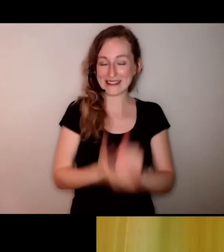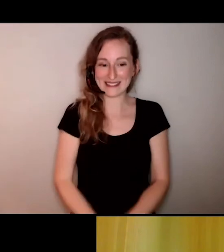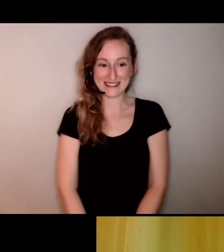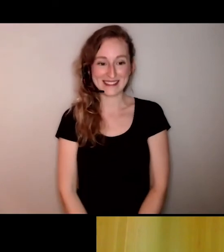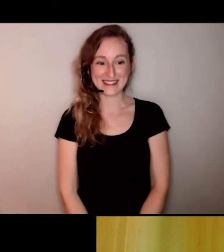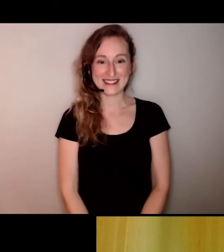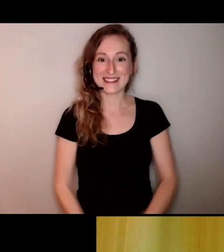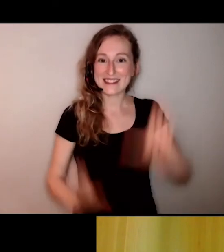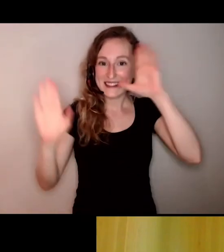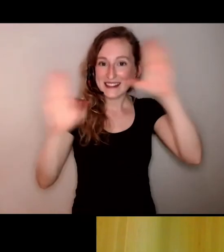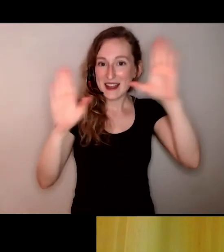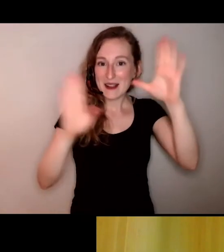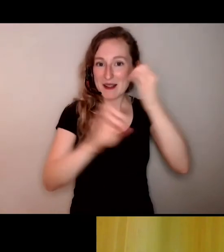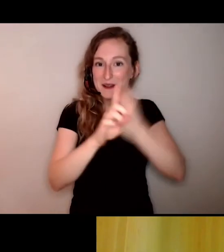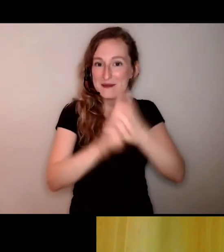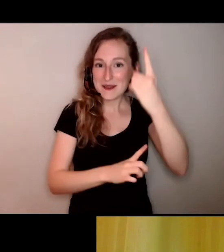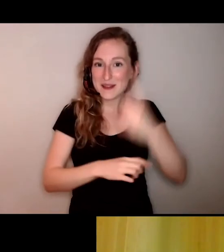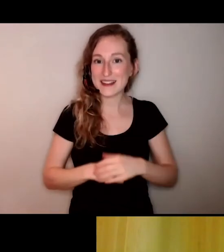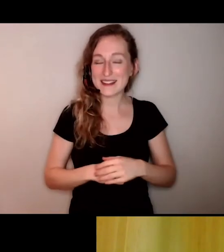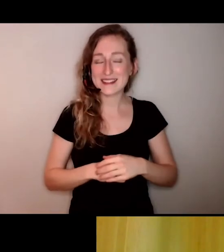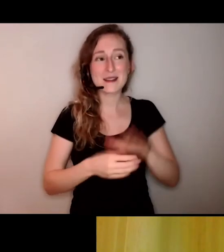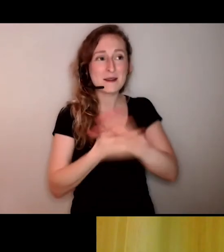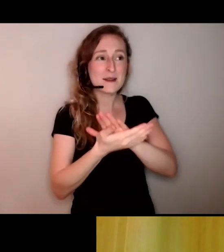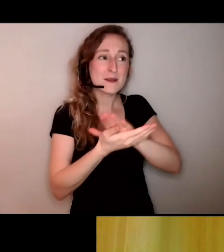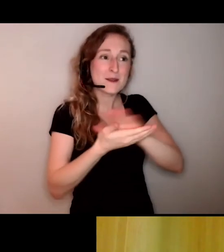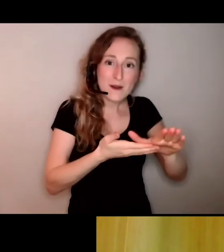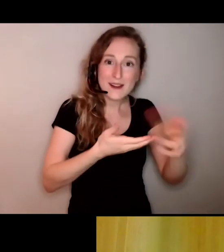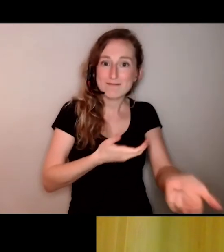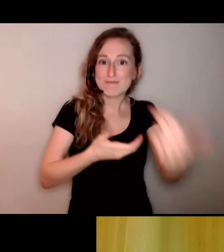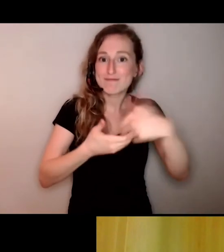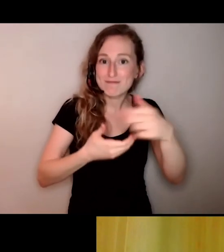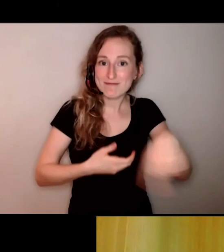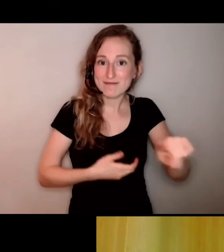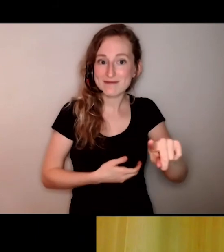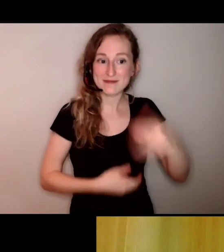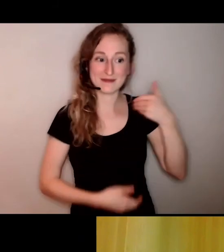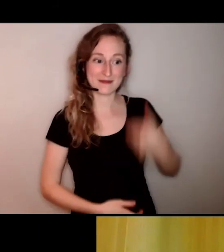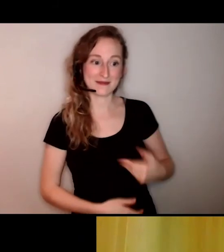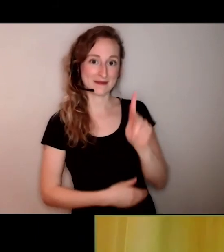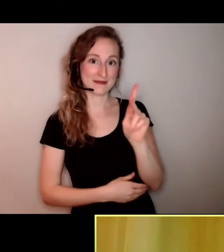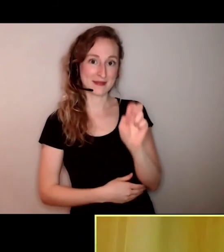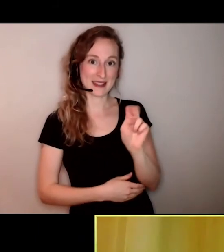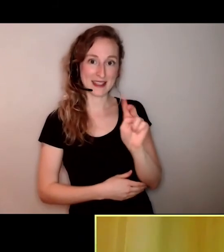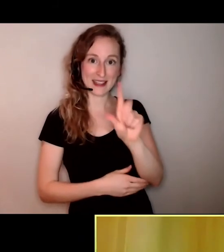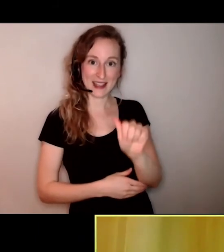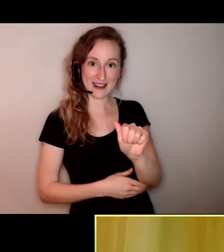Hi everyone! It's so nice to be here with you today. My name is Kenda and this is my friend Allyson. Hi there.